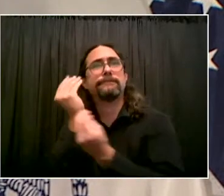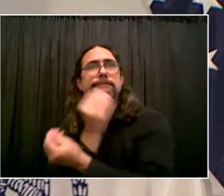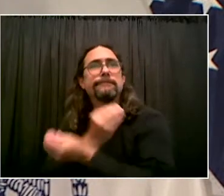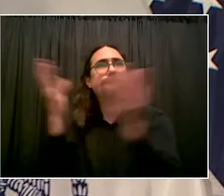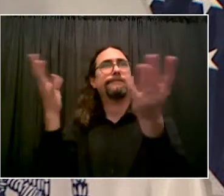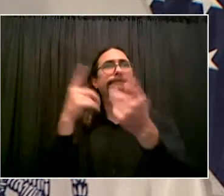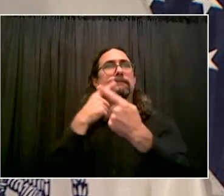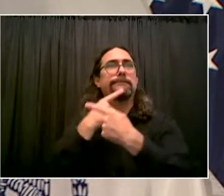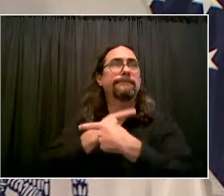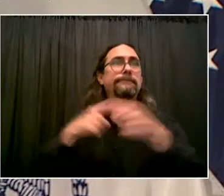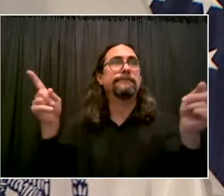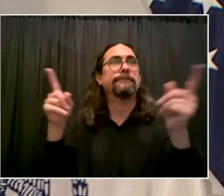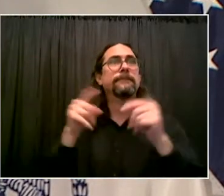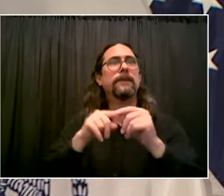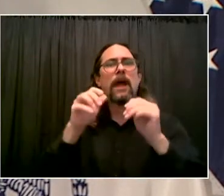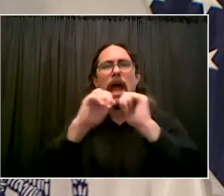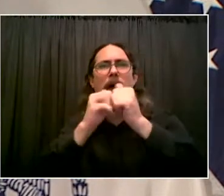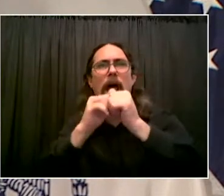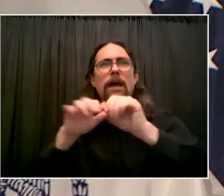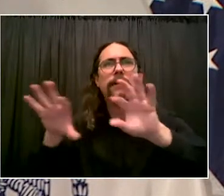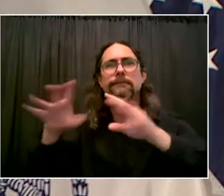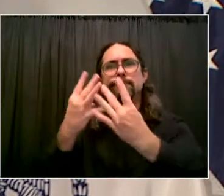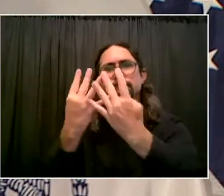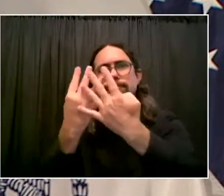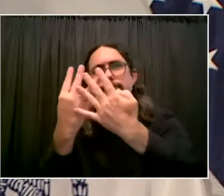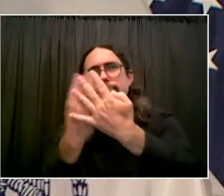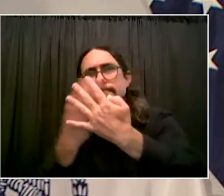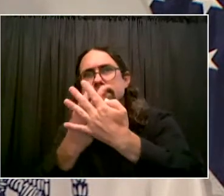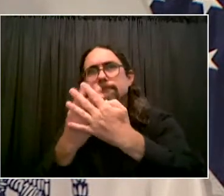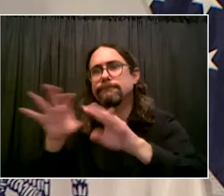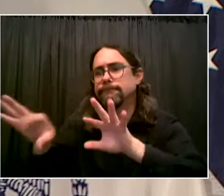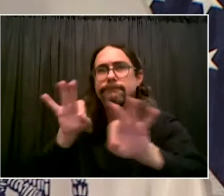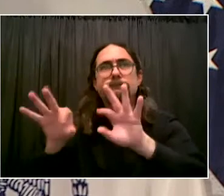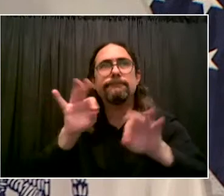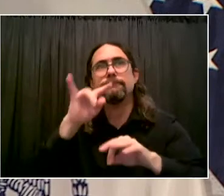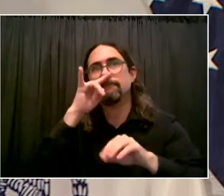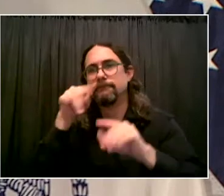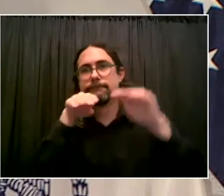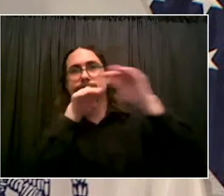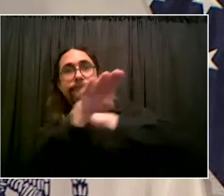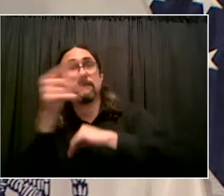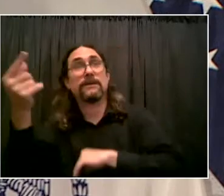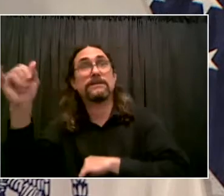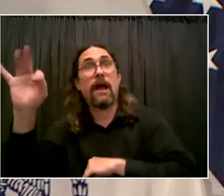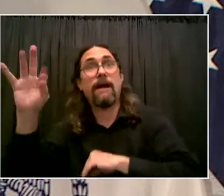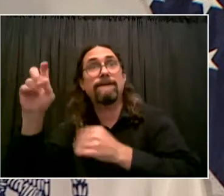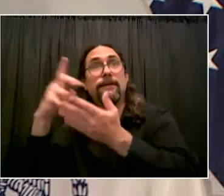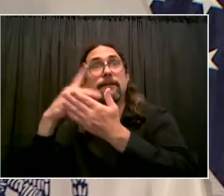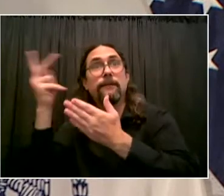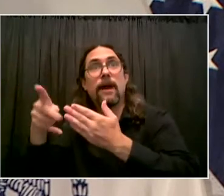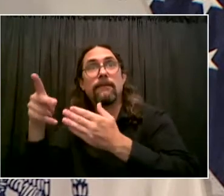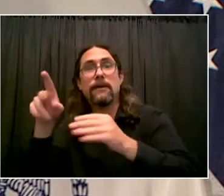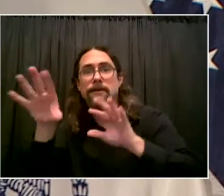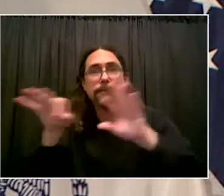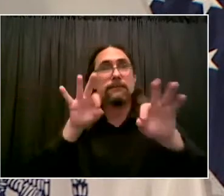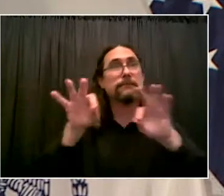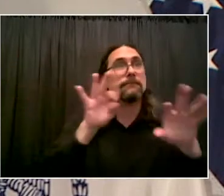TALENTED AND WHO IS IGONG TO BE SELECTED AND LOTTERY? THERE WAS NO